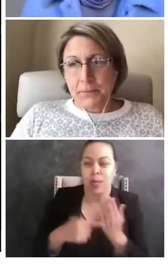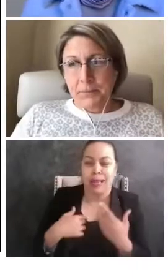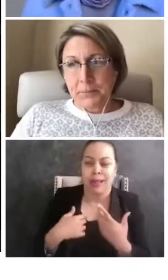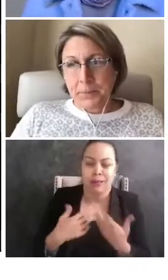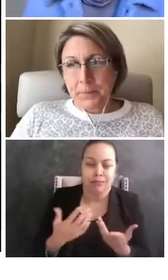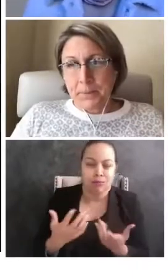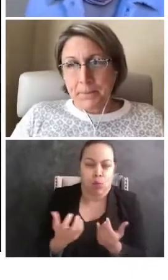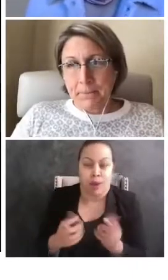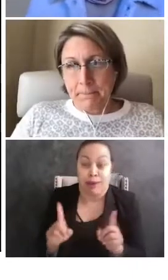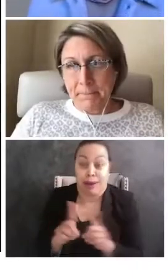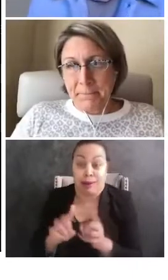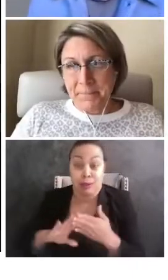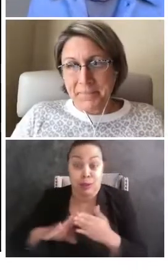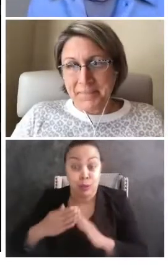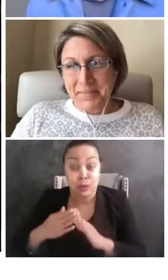Jeffrey: Got it.